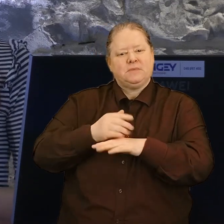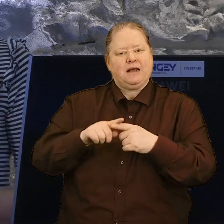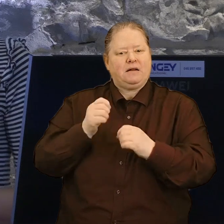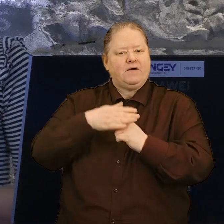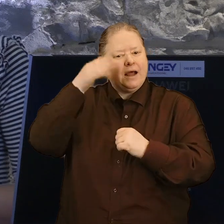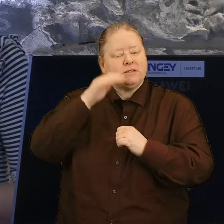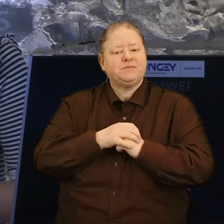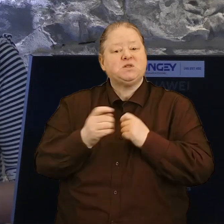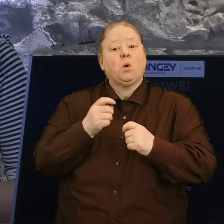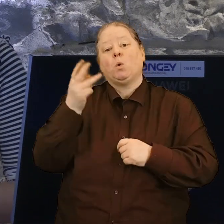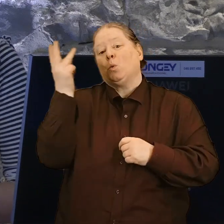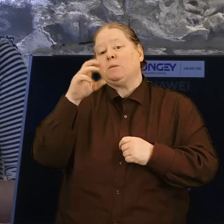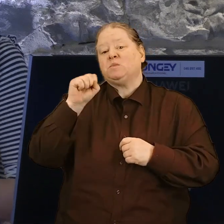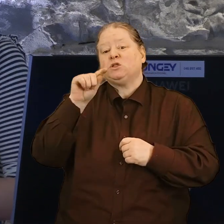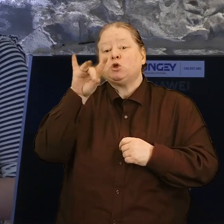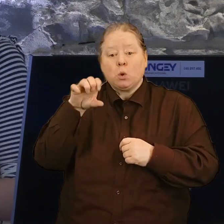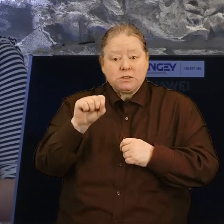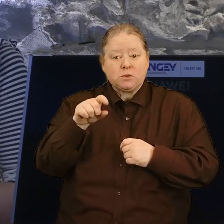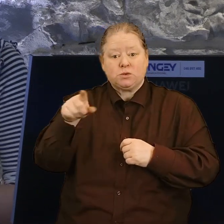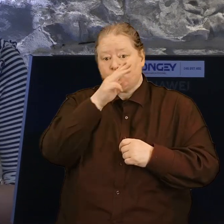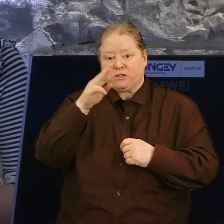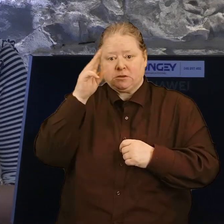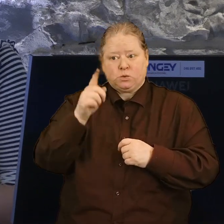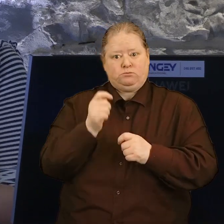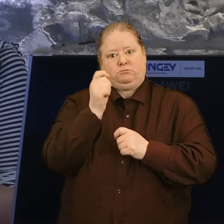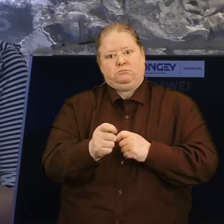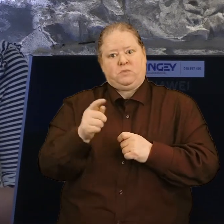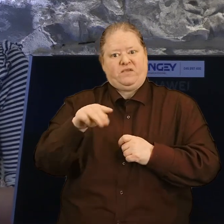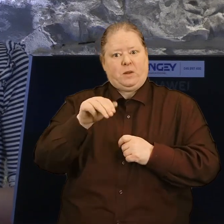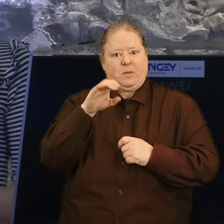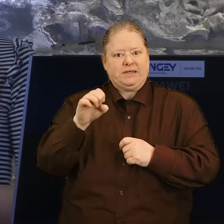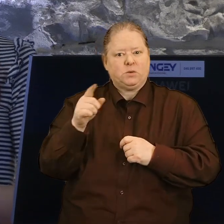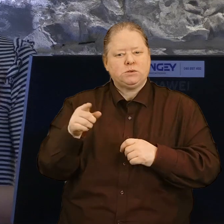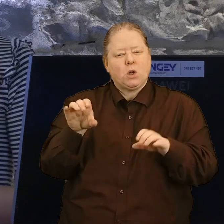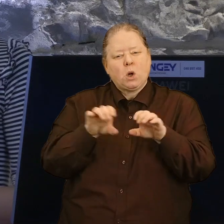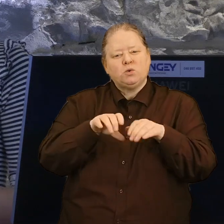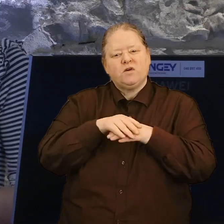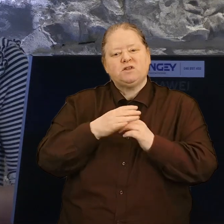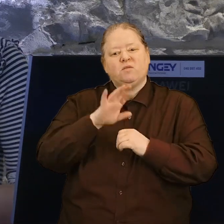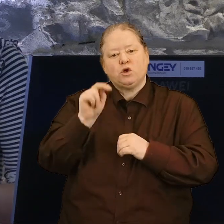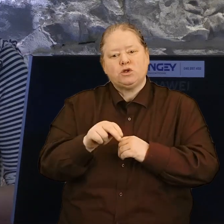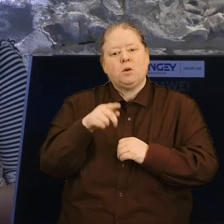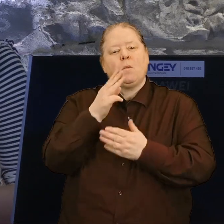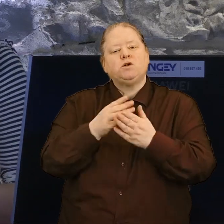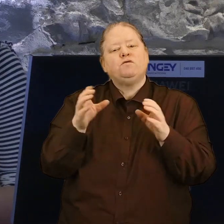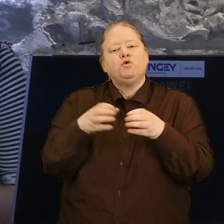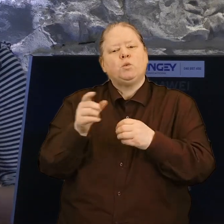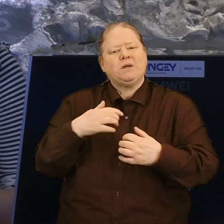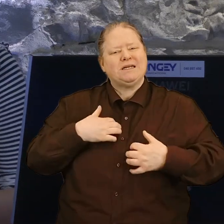So William Stokes, who was the President who oversaw the commissioning of the mace, was a close friend of Burton and they were part of a group who were interested in Irish art,